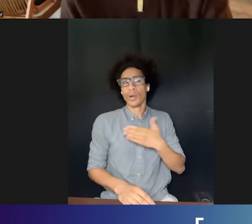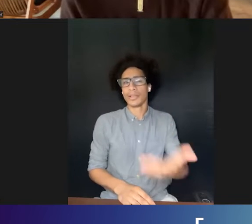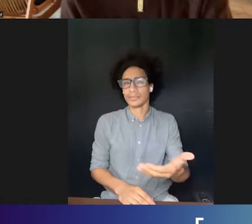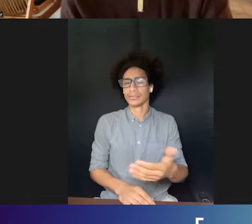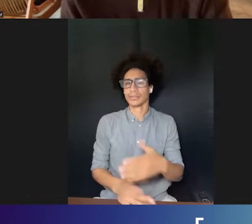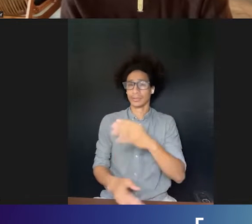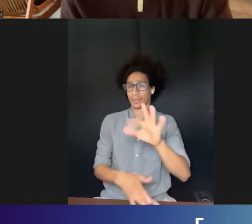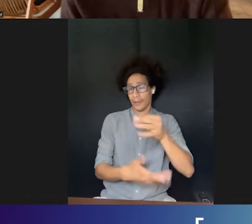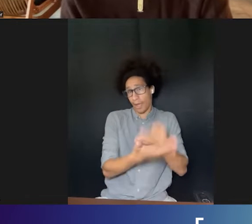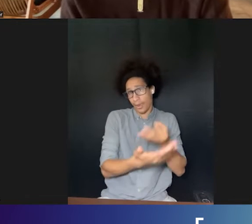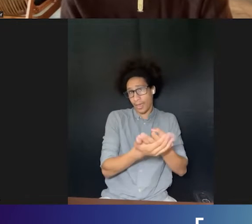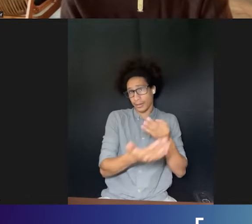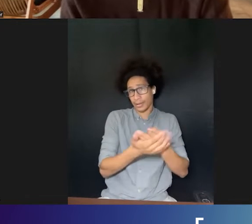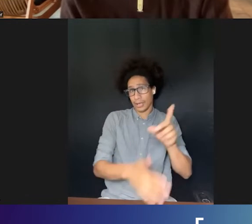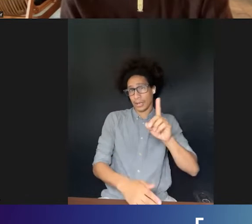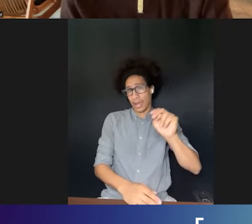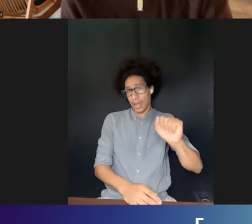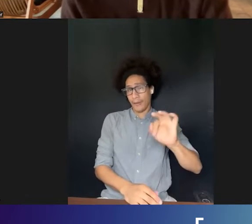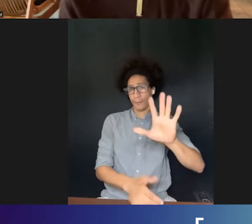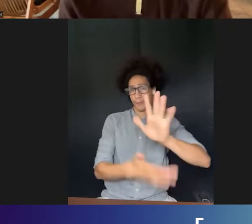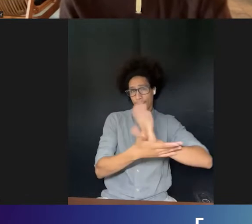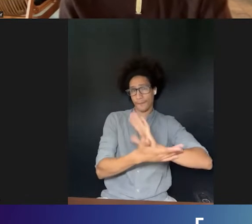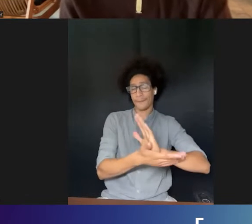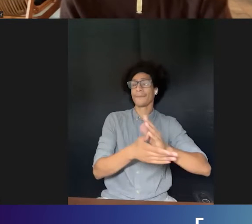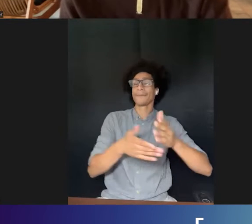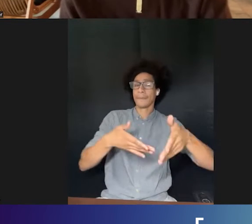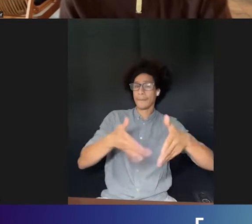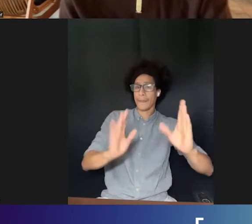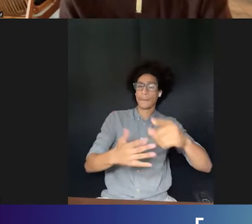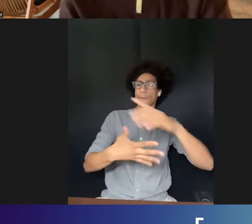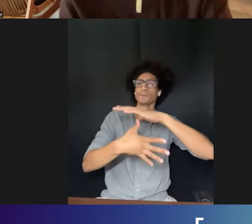allowed you to prioritize recoupment and then prioritize reaching